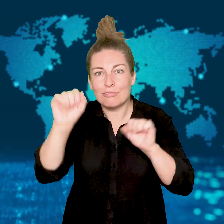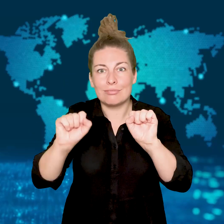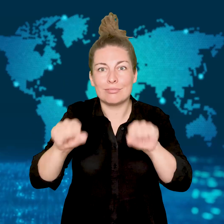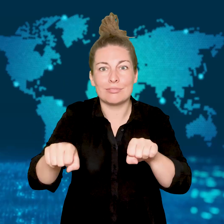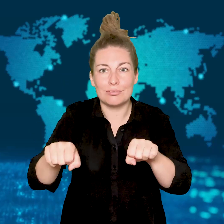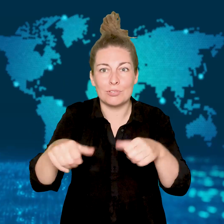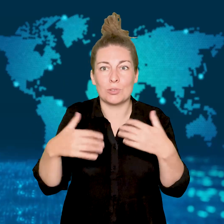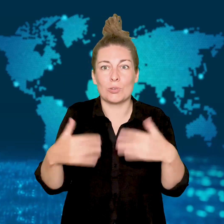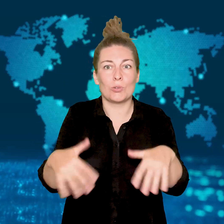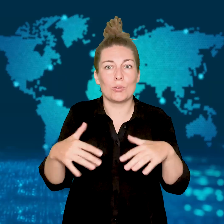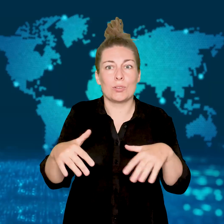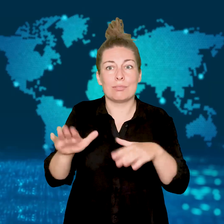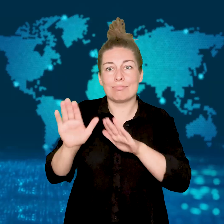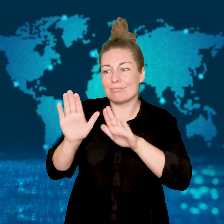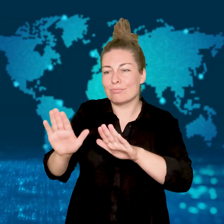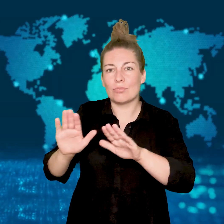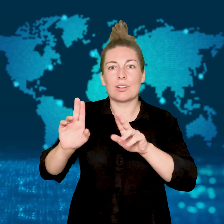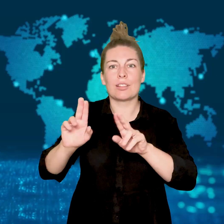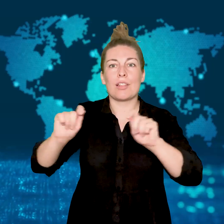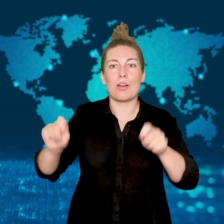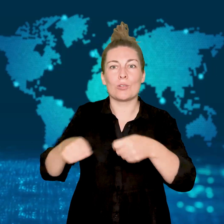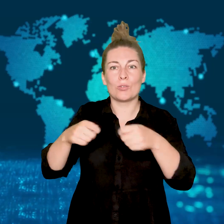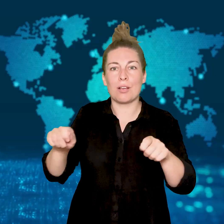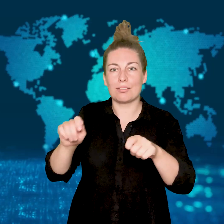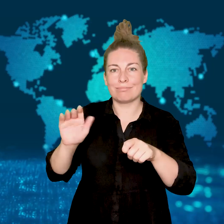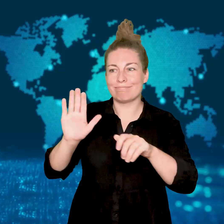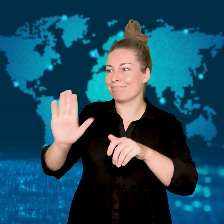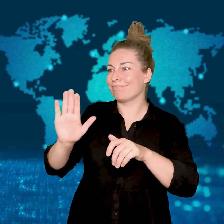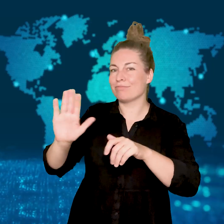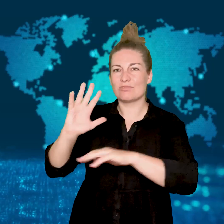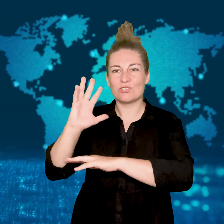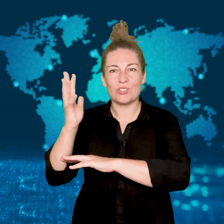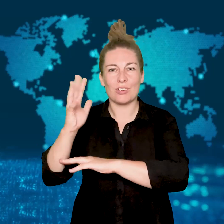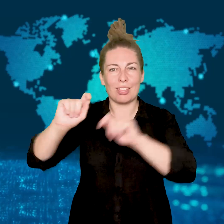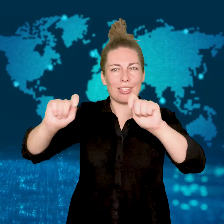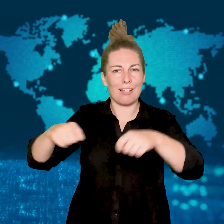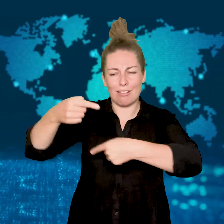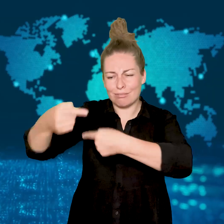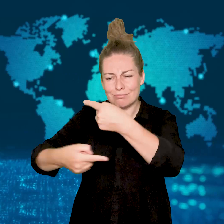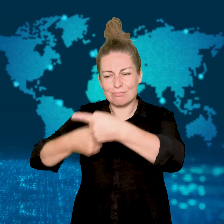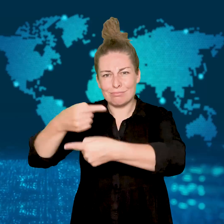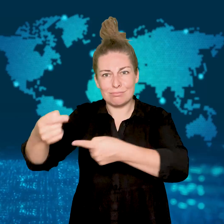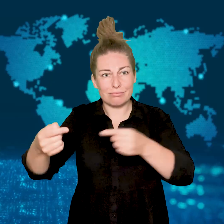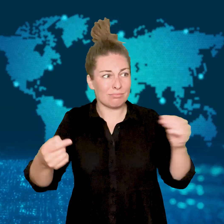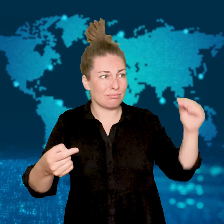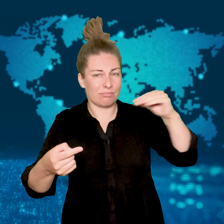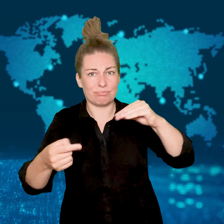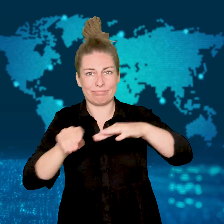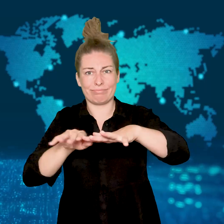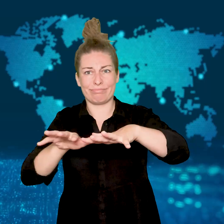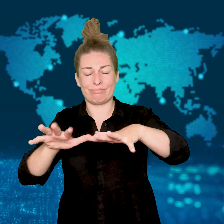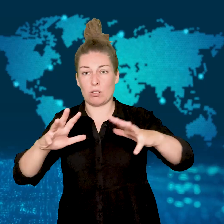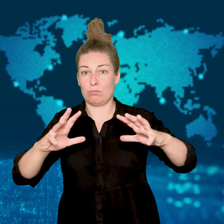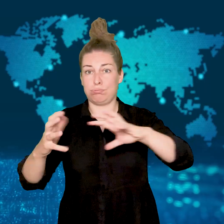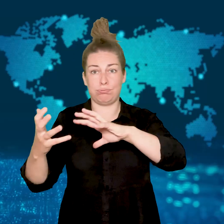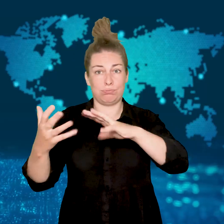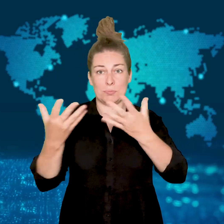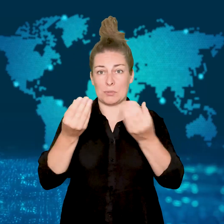and if the alien species are not recognized as a problem,